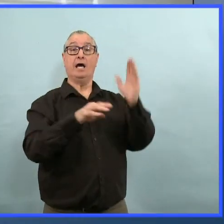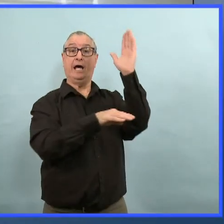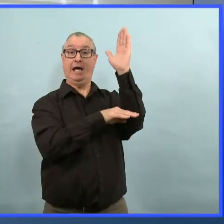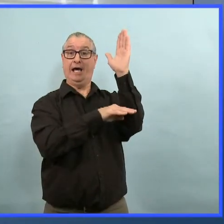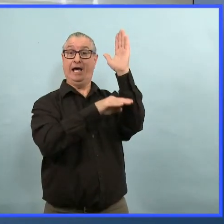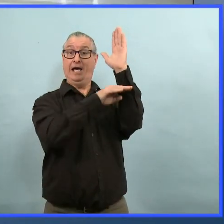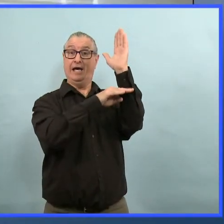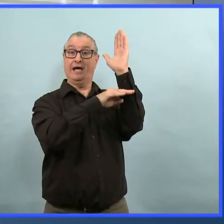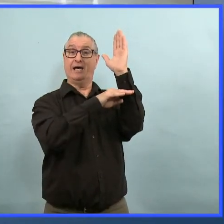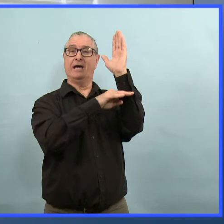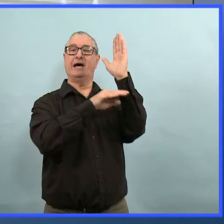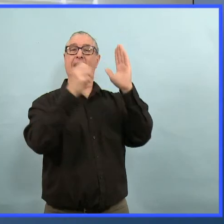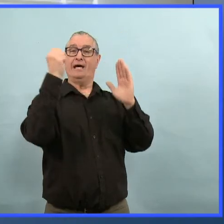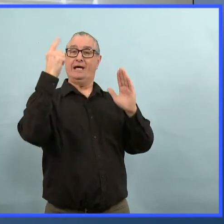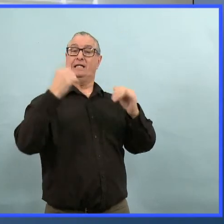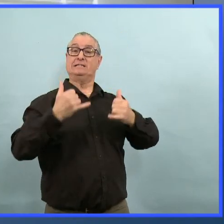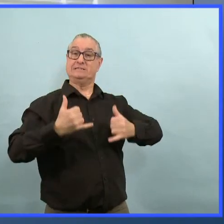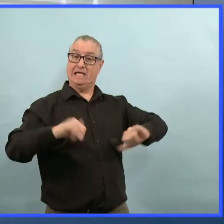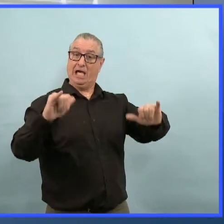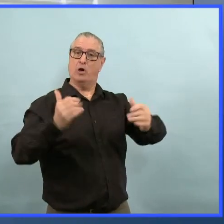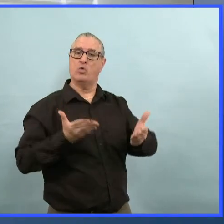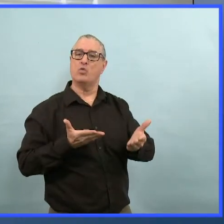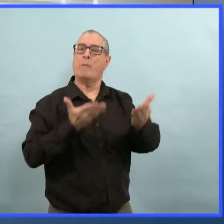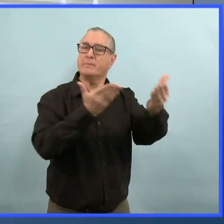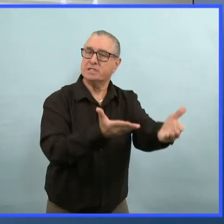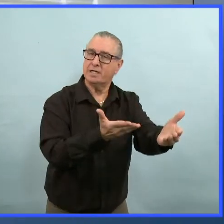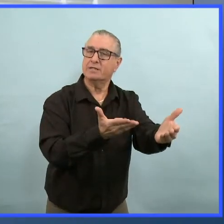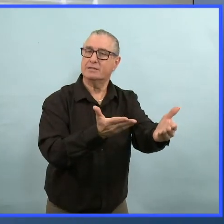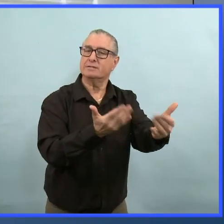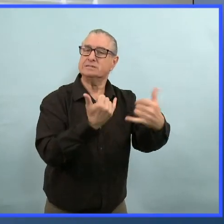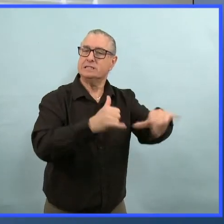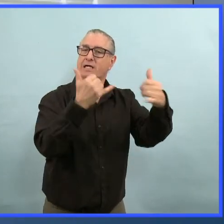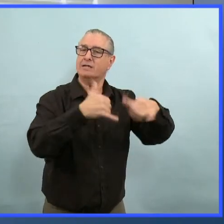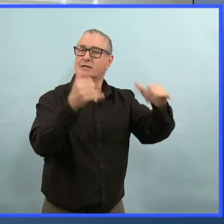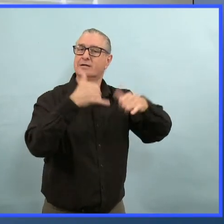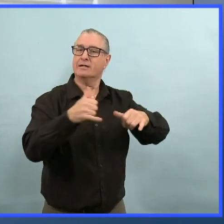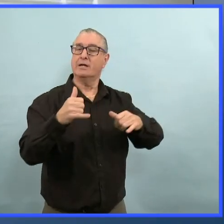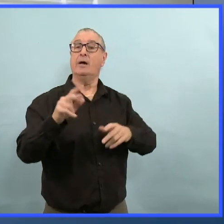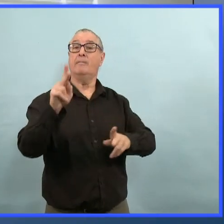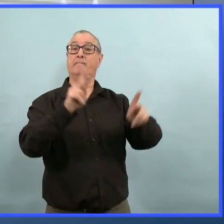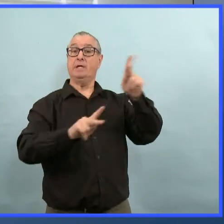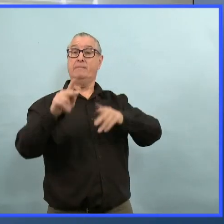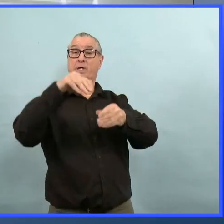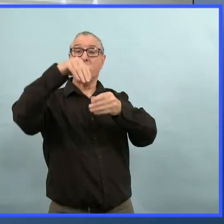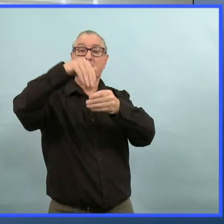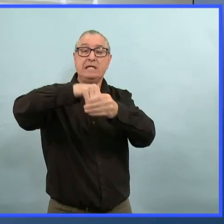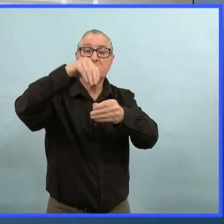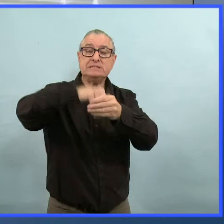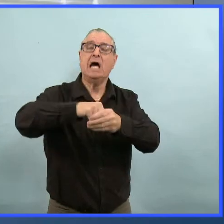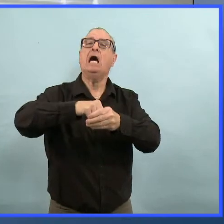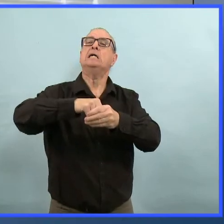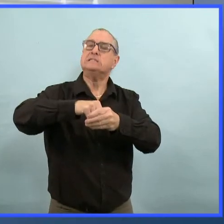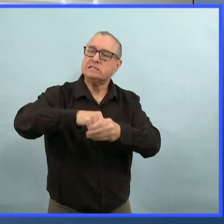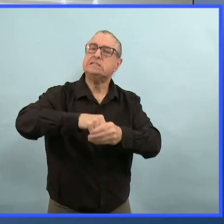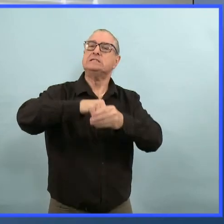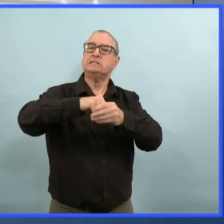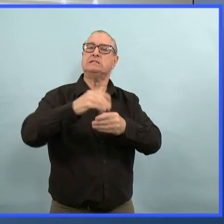of those recommendations will be for you know for people to uh in indoor public places that